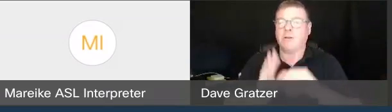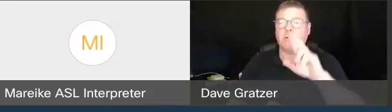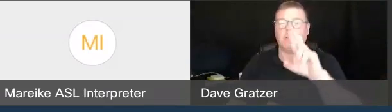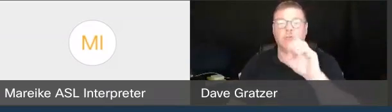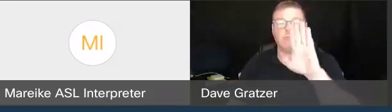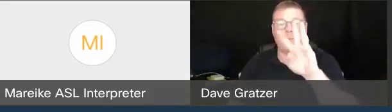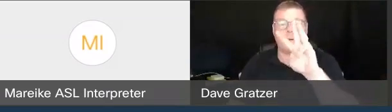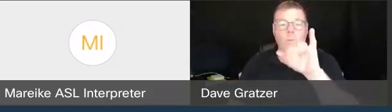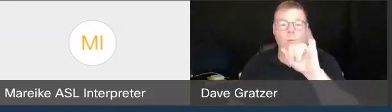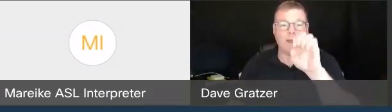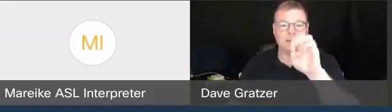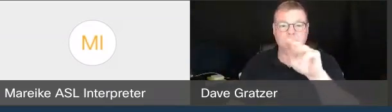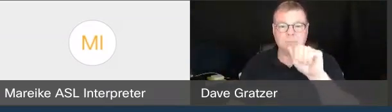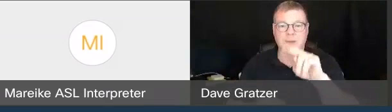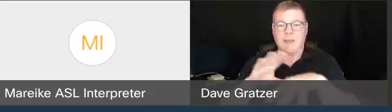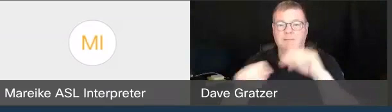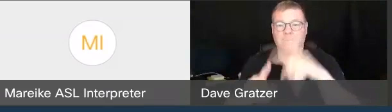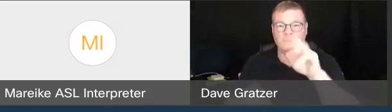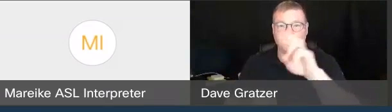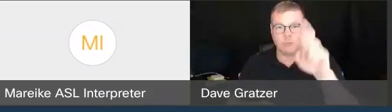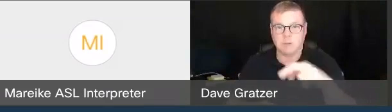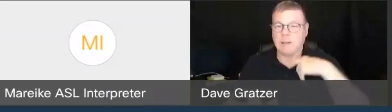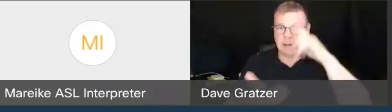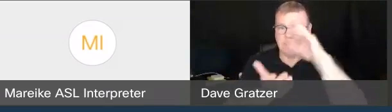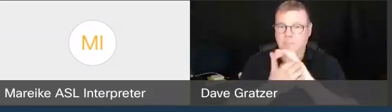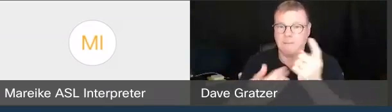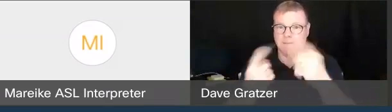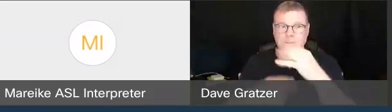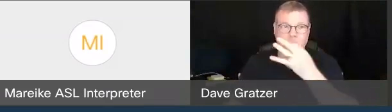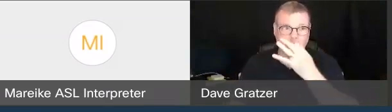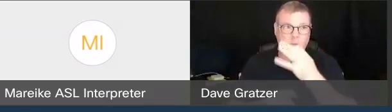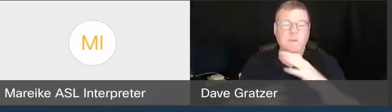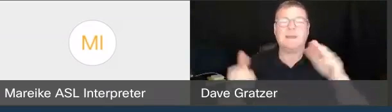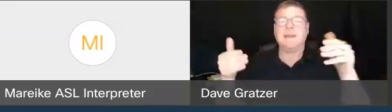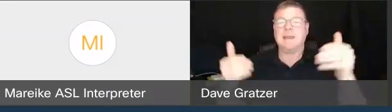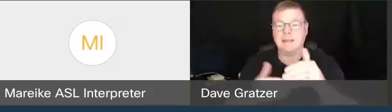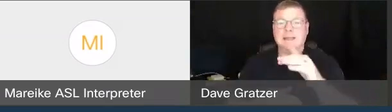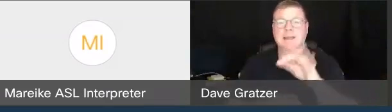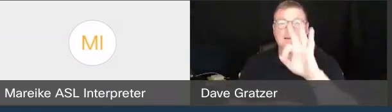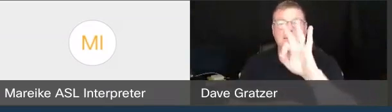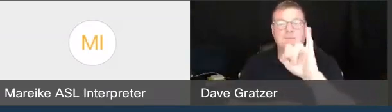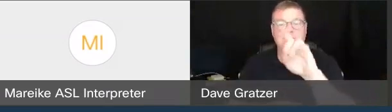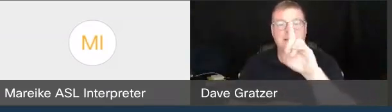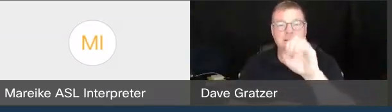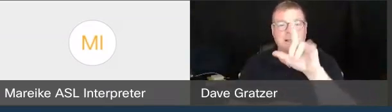at a Rochester that I believe is coming out soon that introduces a fidelity measure for Forensic